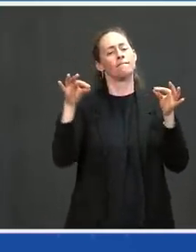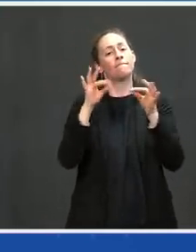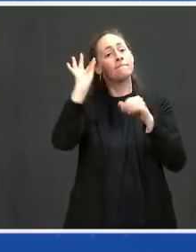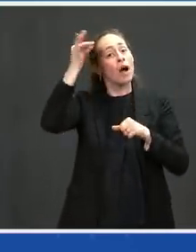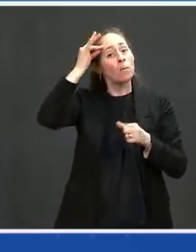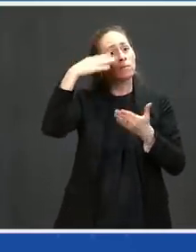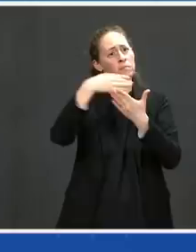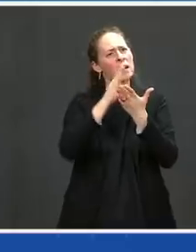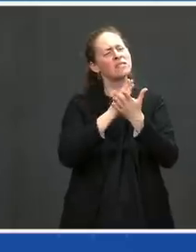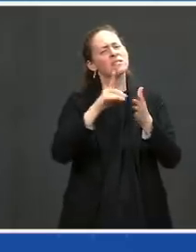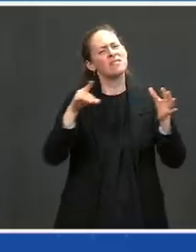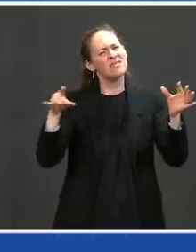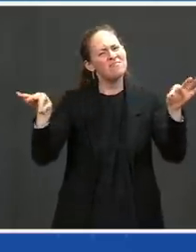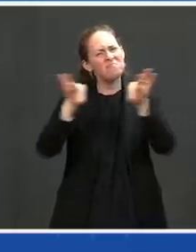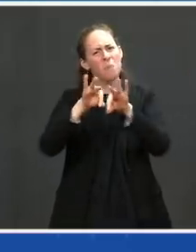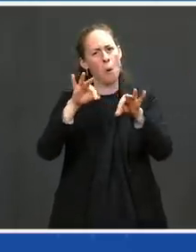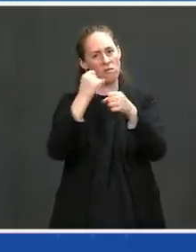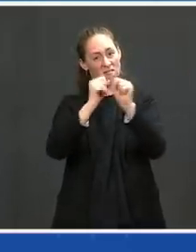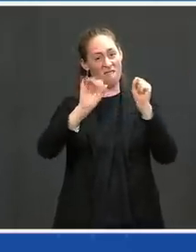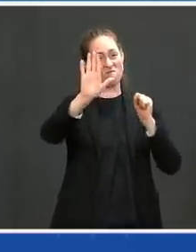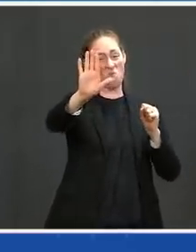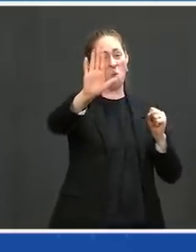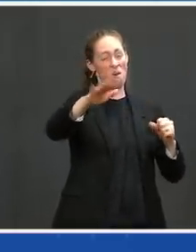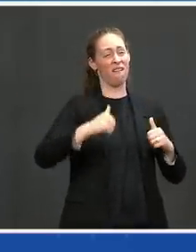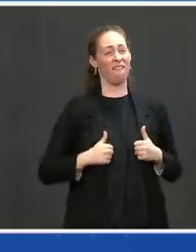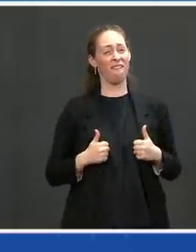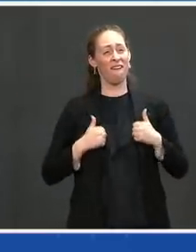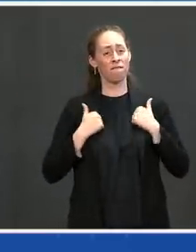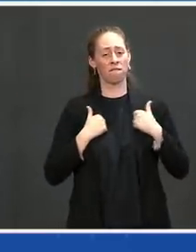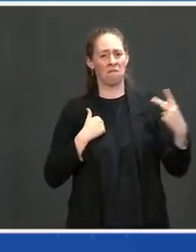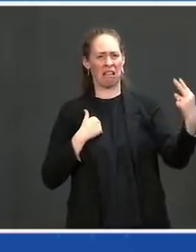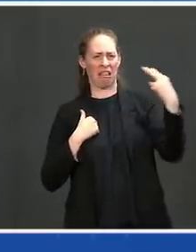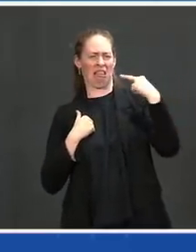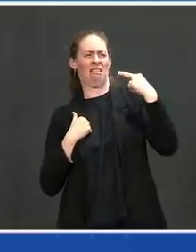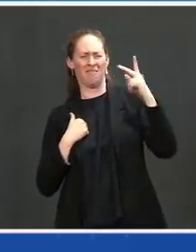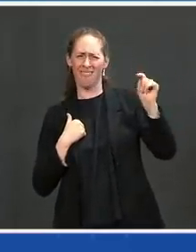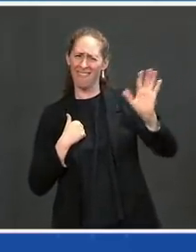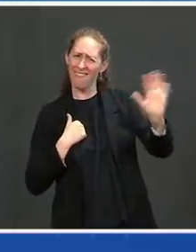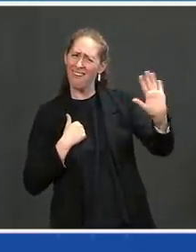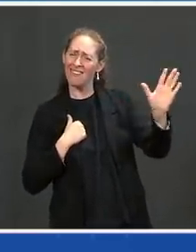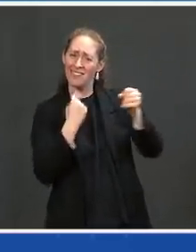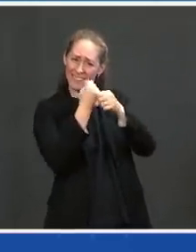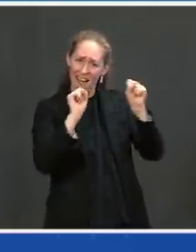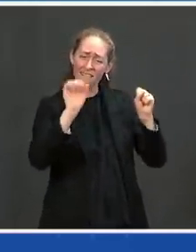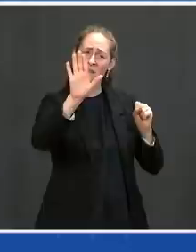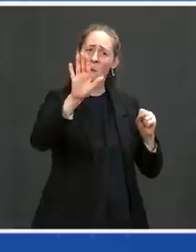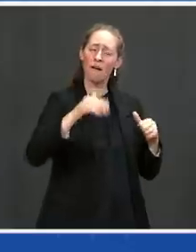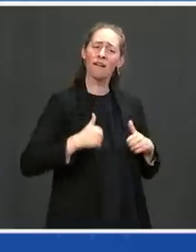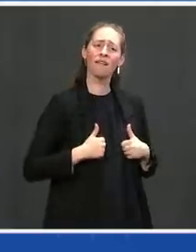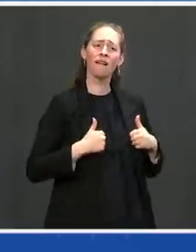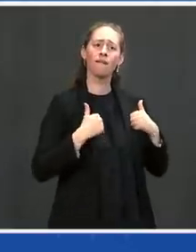they don't think it's such a good idea. When the federal budget is feathering the nest of the wealthiest Americans --